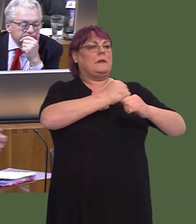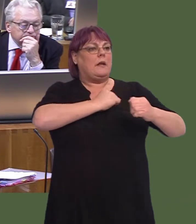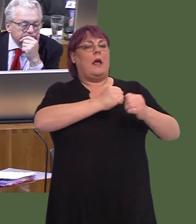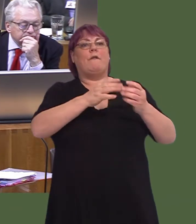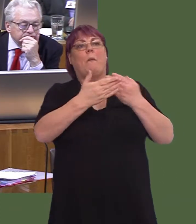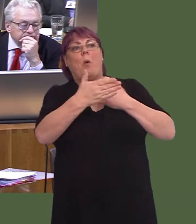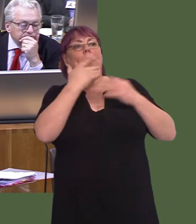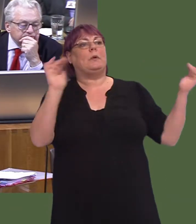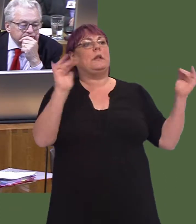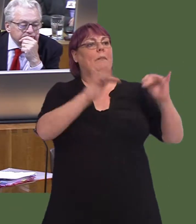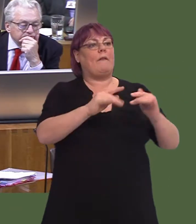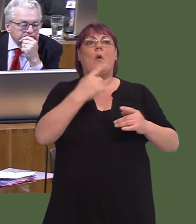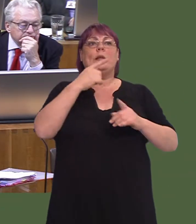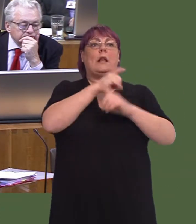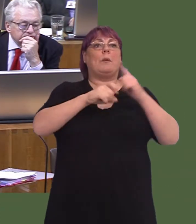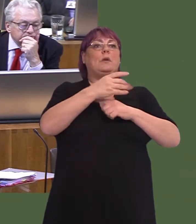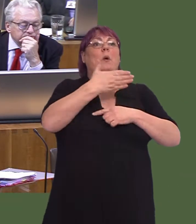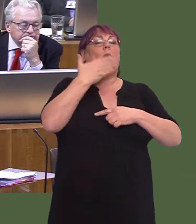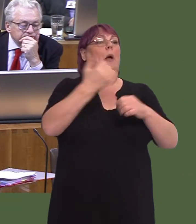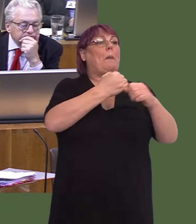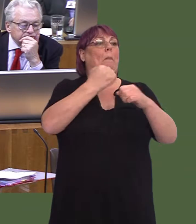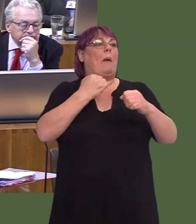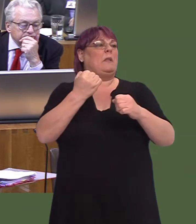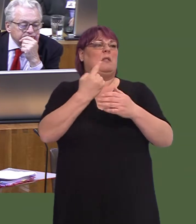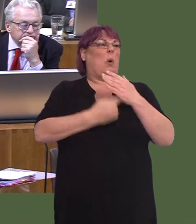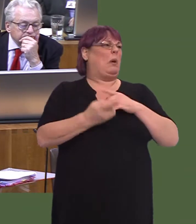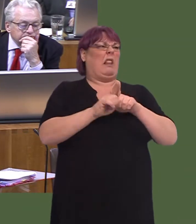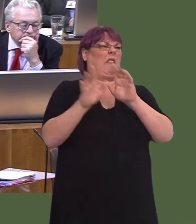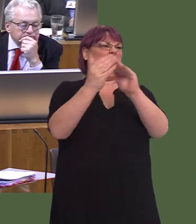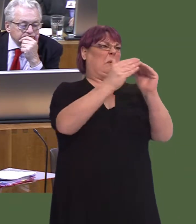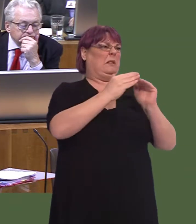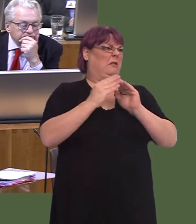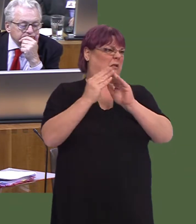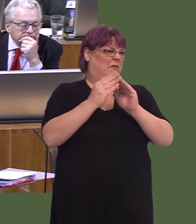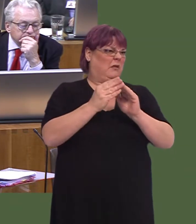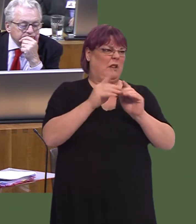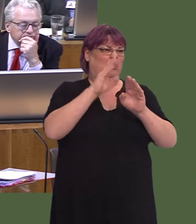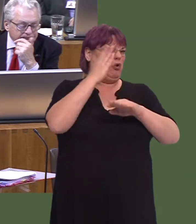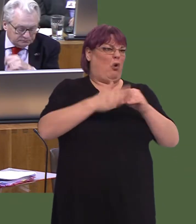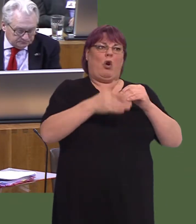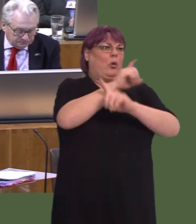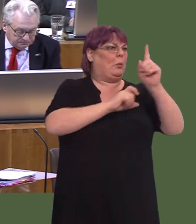I've always said that a community without a pub is collection of houses. Quite often, I've seen this happen in my part of the world.